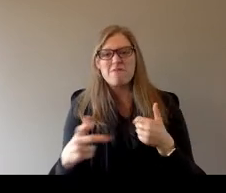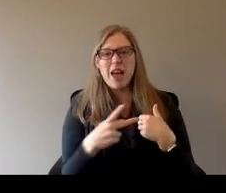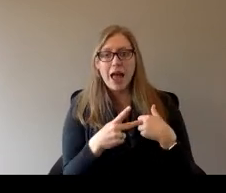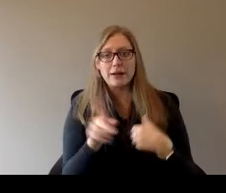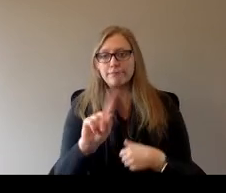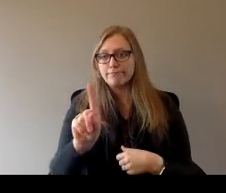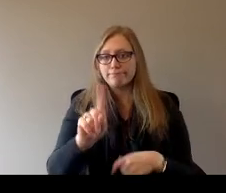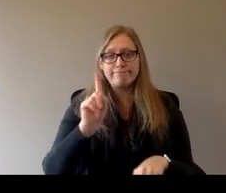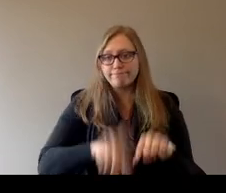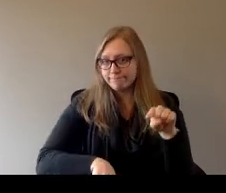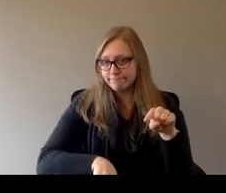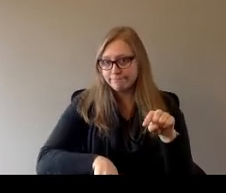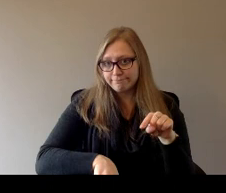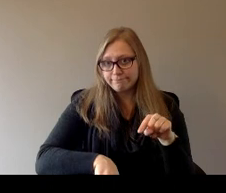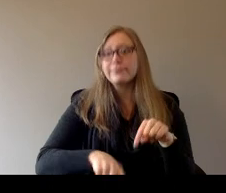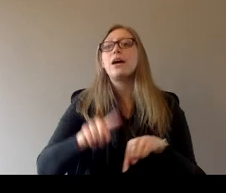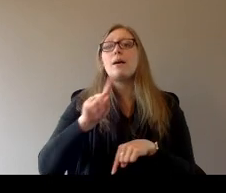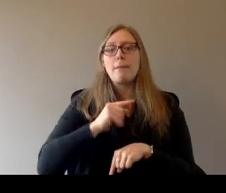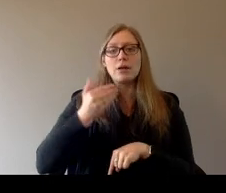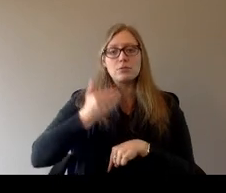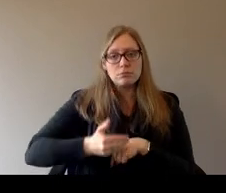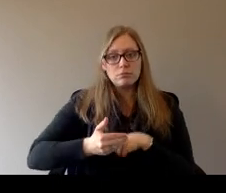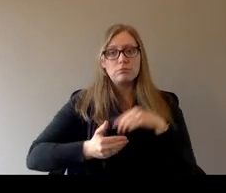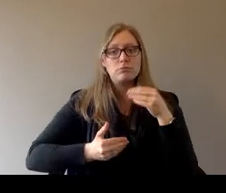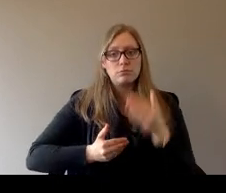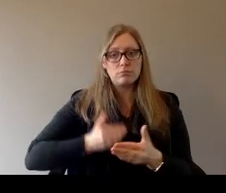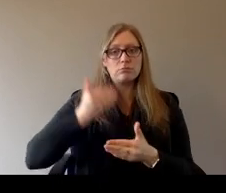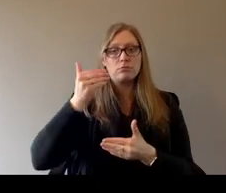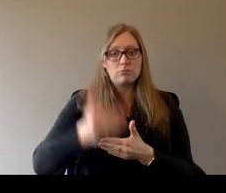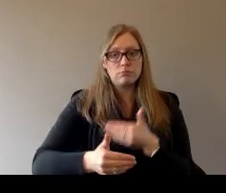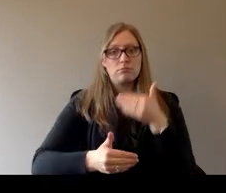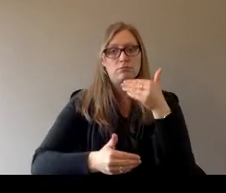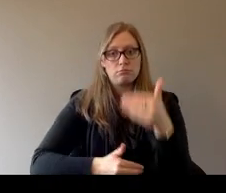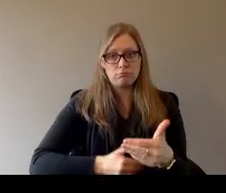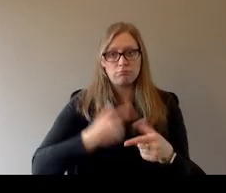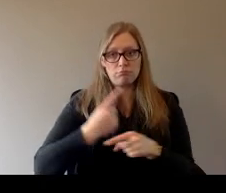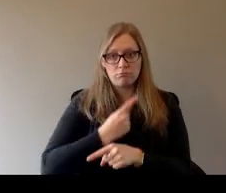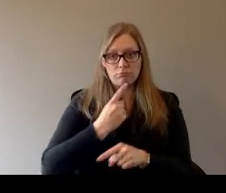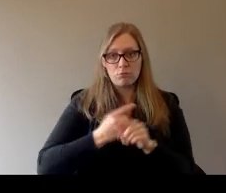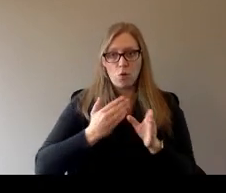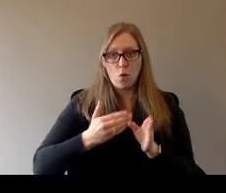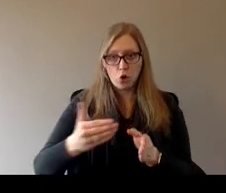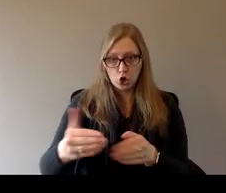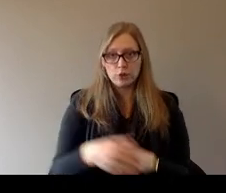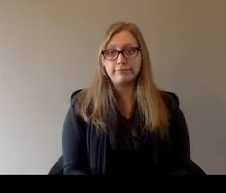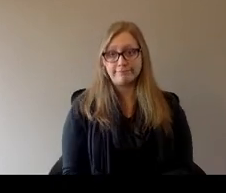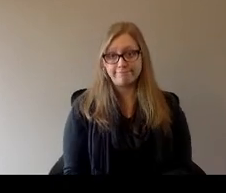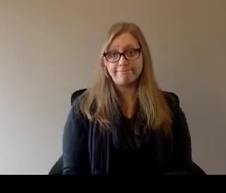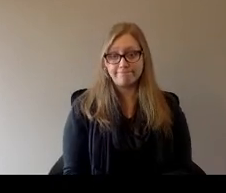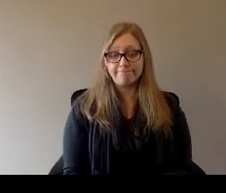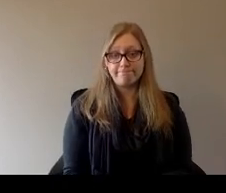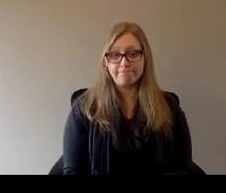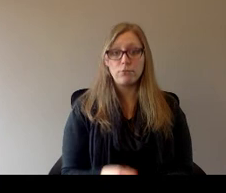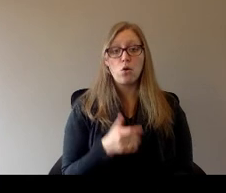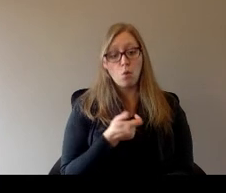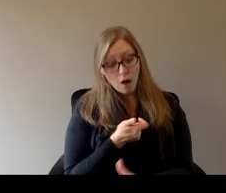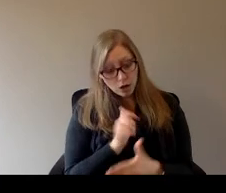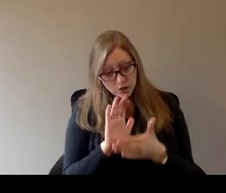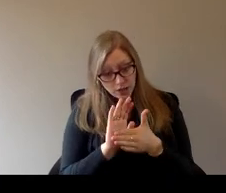Okay, it has to happen sequentially, where you watch the video, look through the slides